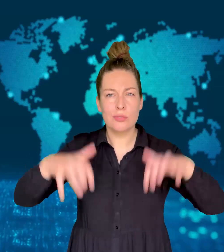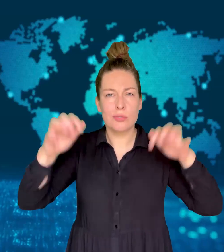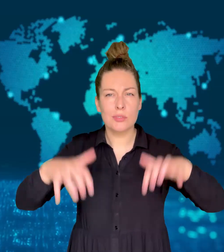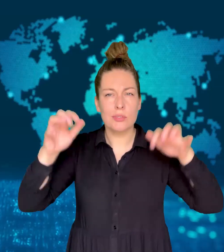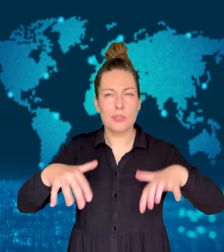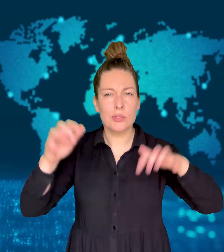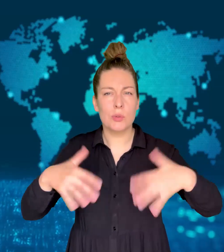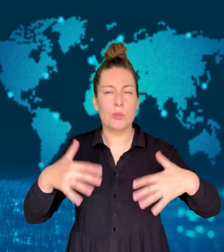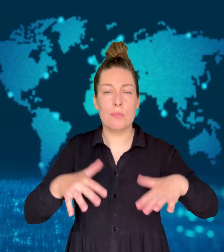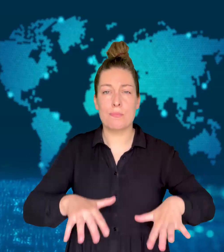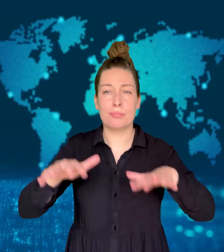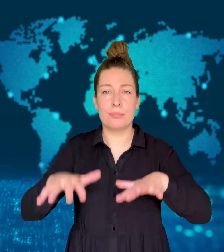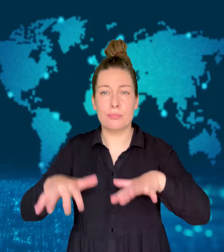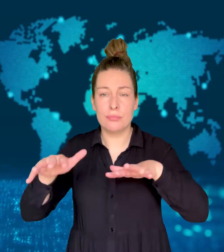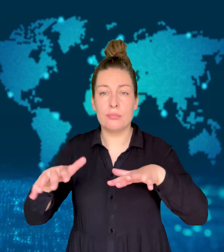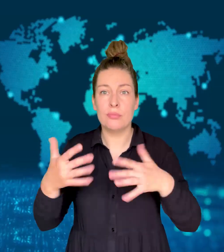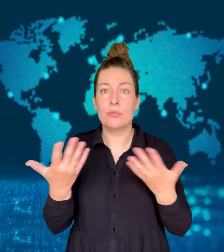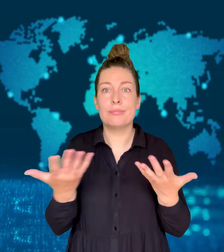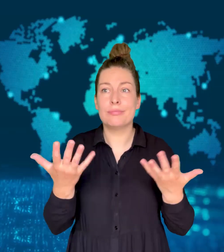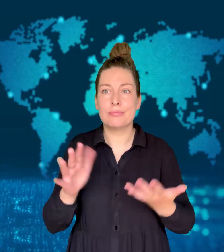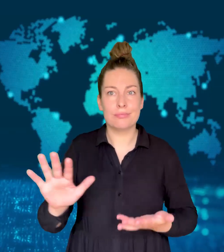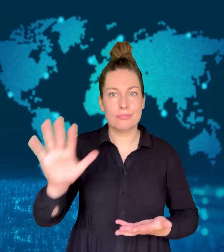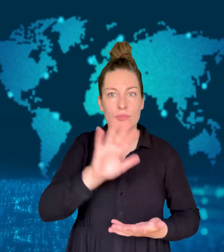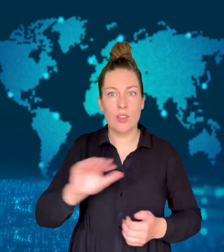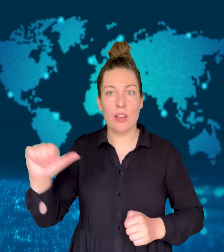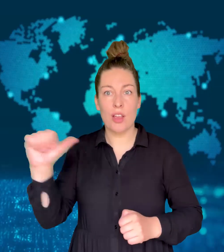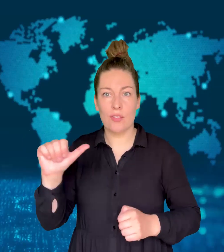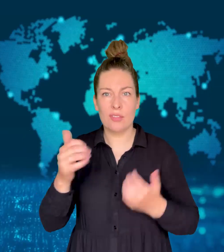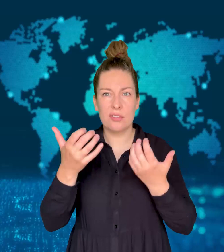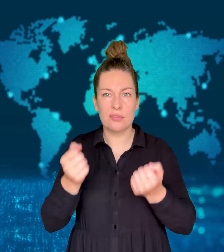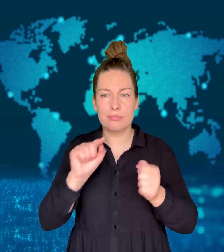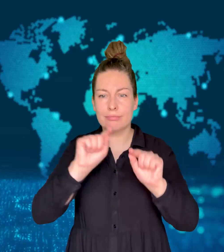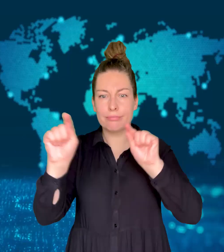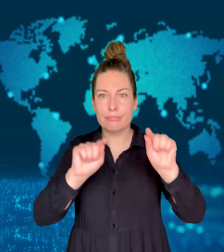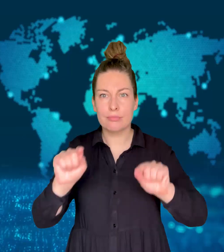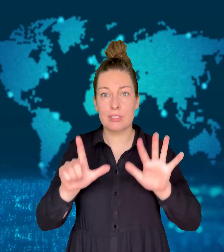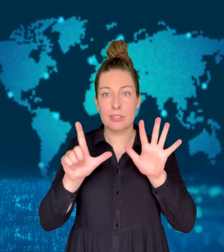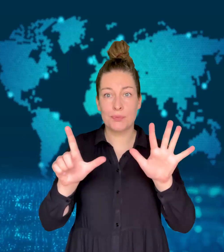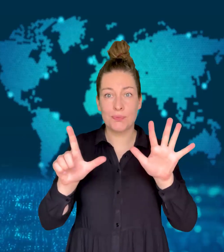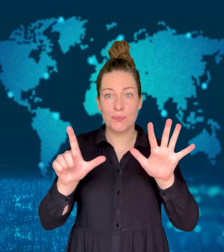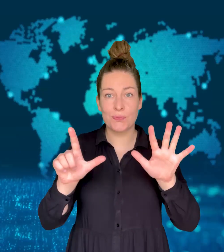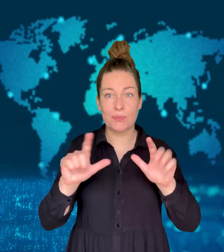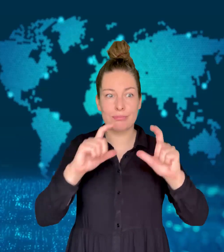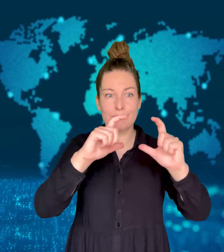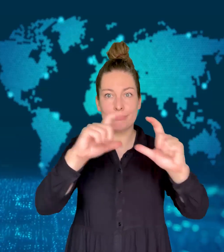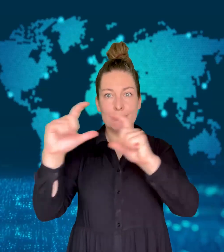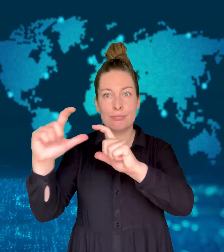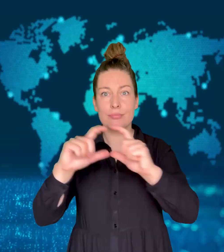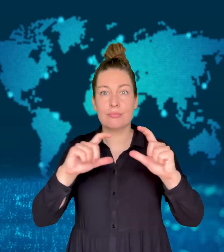The flash floods have been caused by heavy seasonal rains.